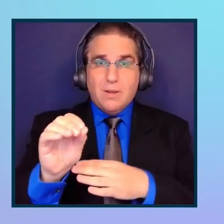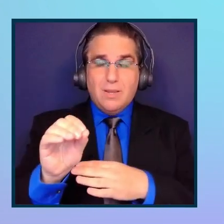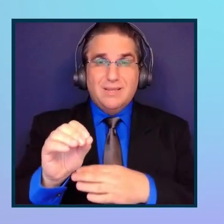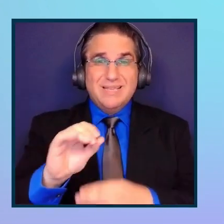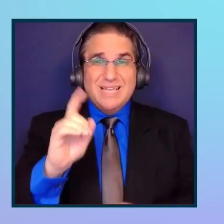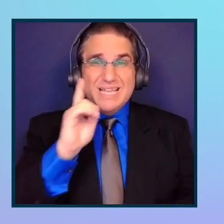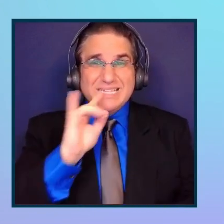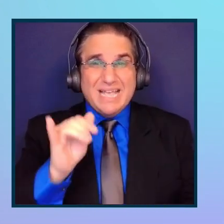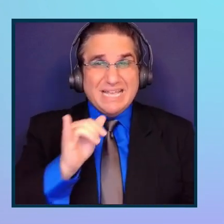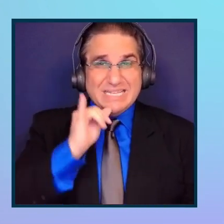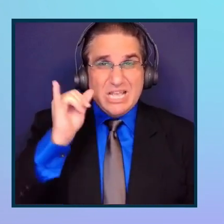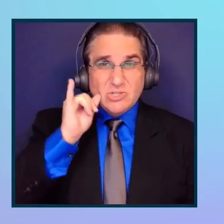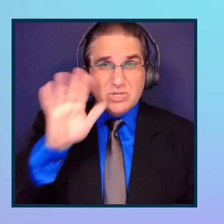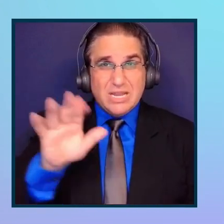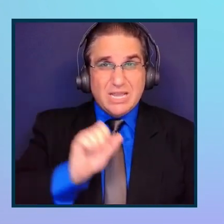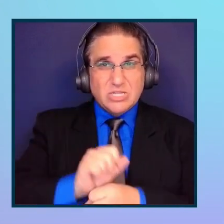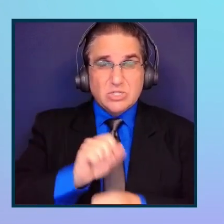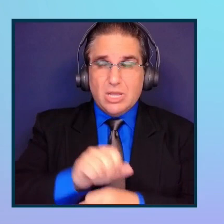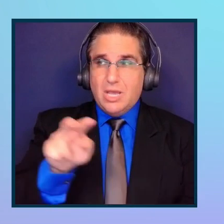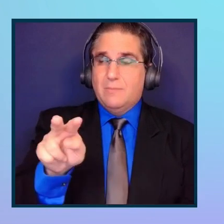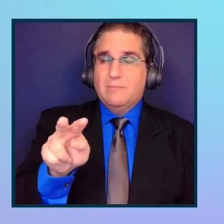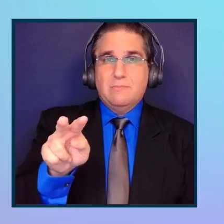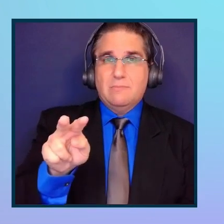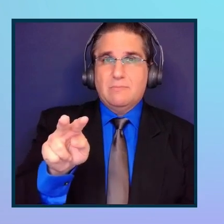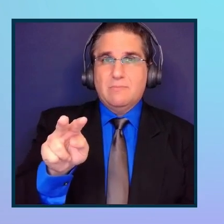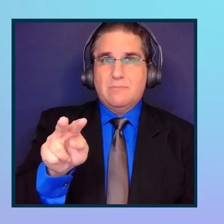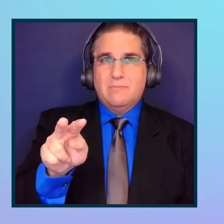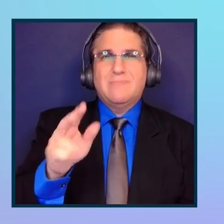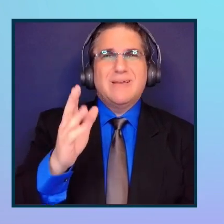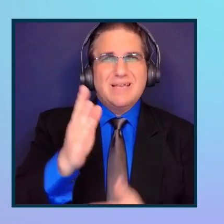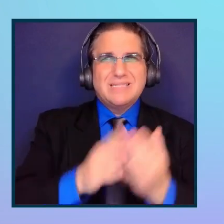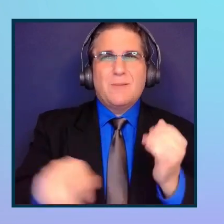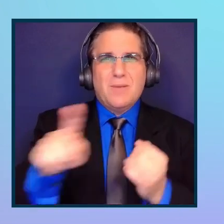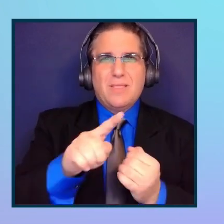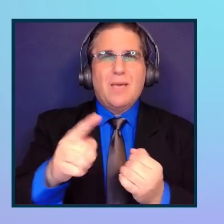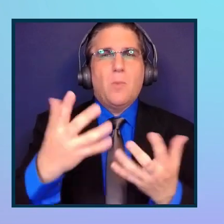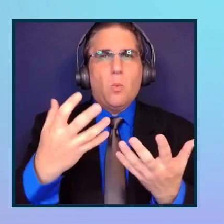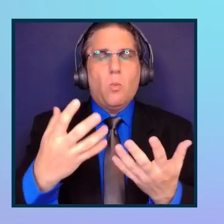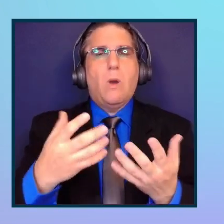that their job is to maintain the status quo, that it is comfortable.